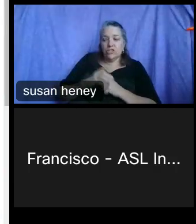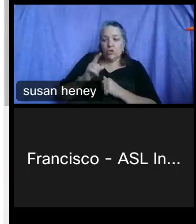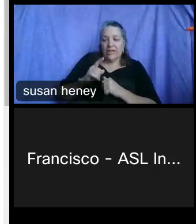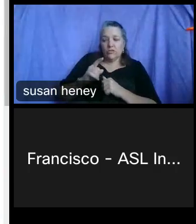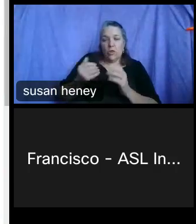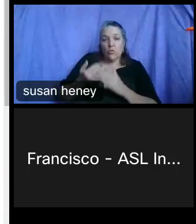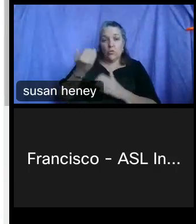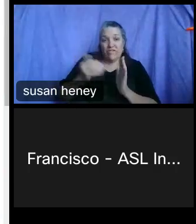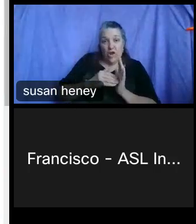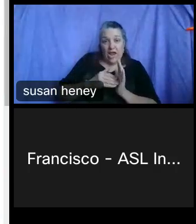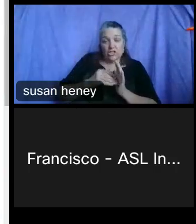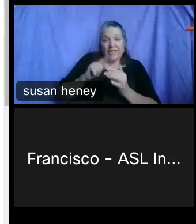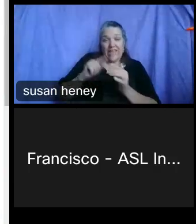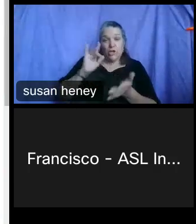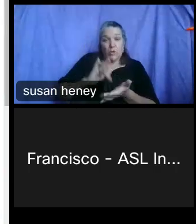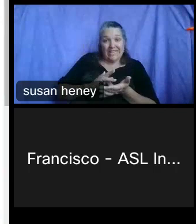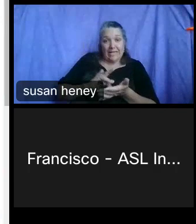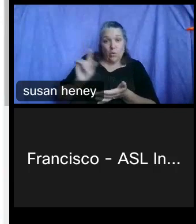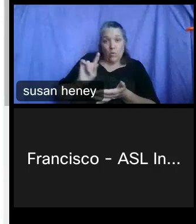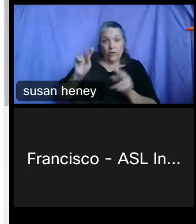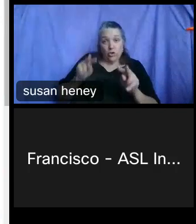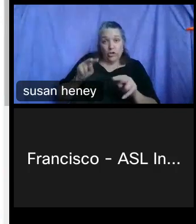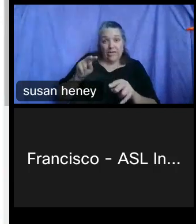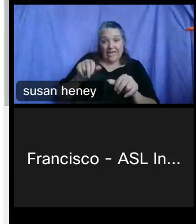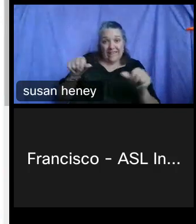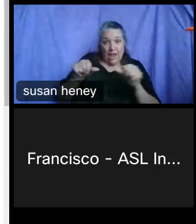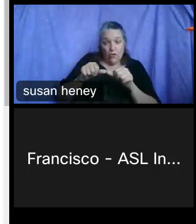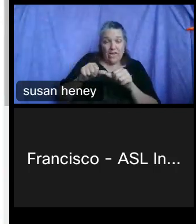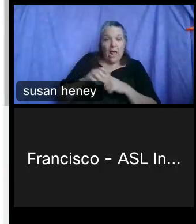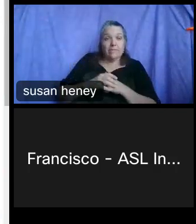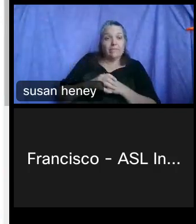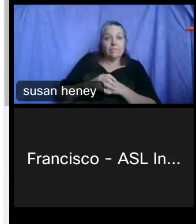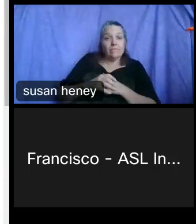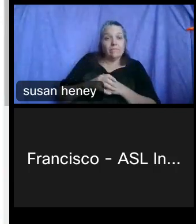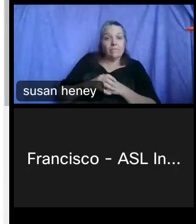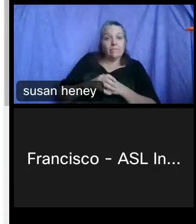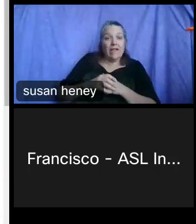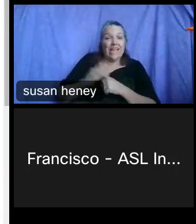just click in the area. You have the information right here above, Asian the percentage of Asians